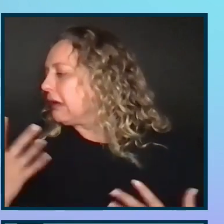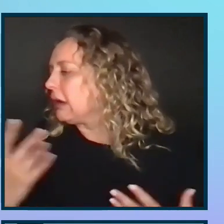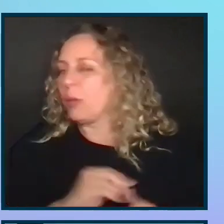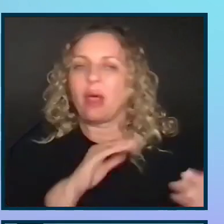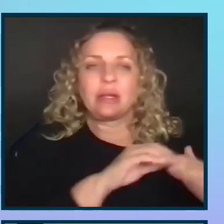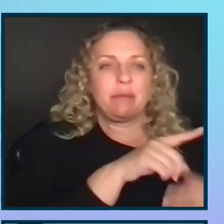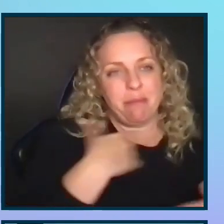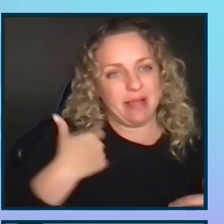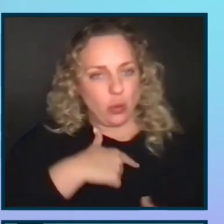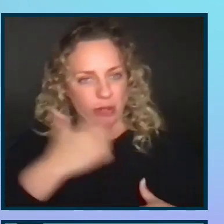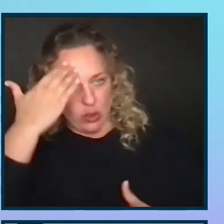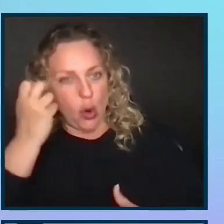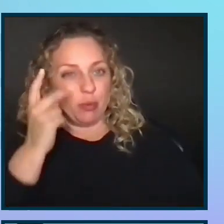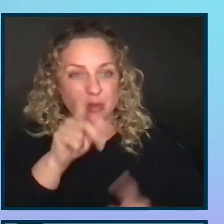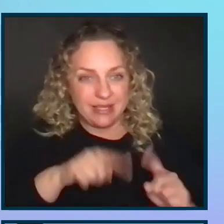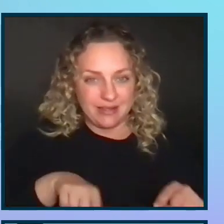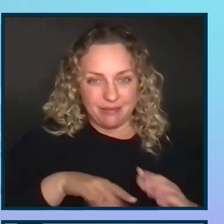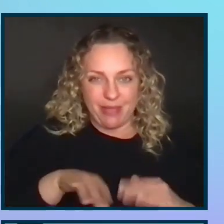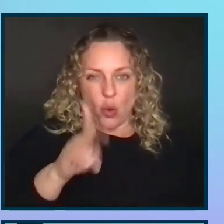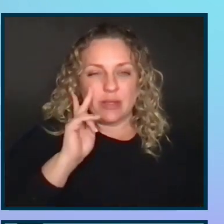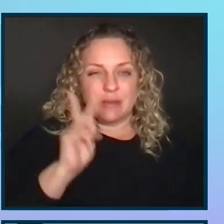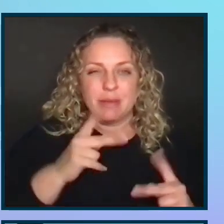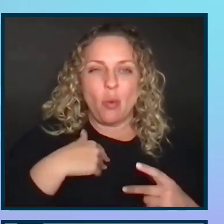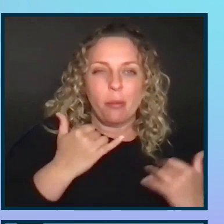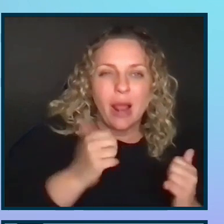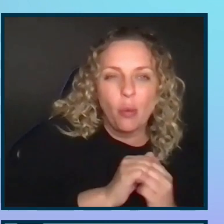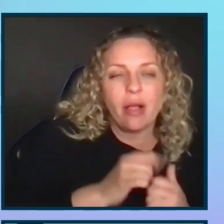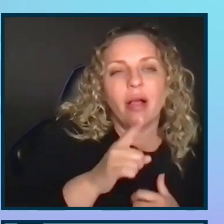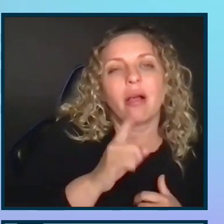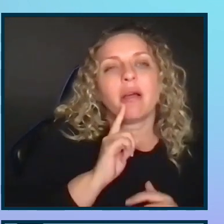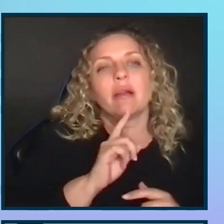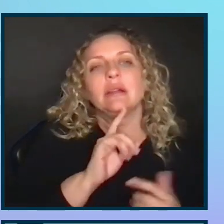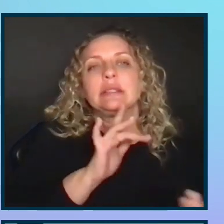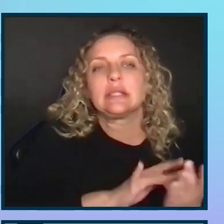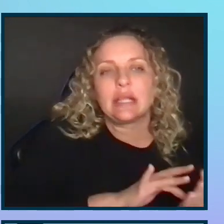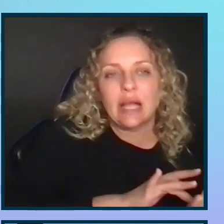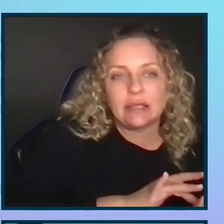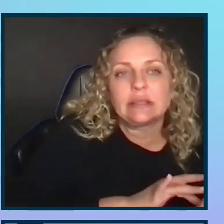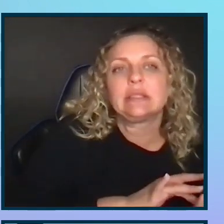you can see some things that we were experimenting with selected state, deselected state of interactive elements,